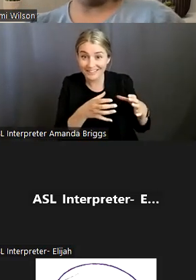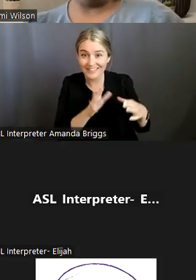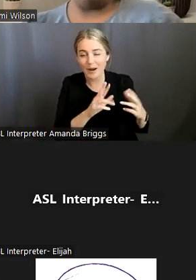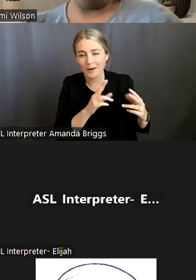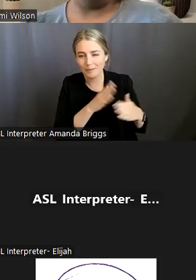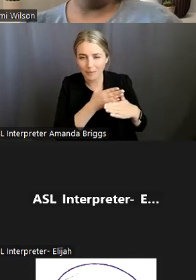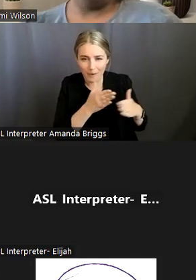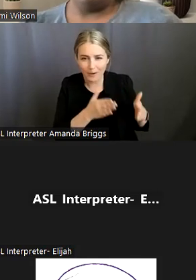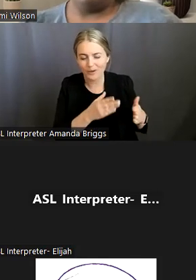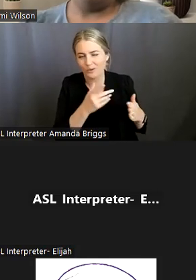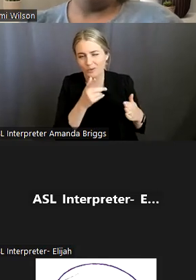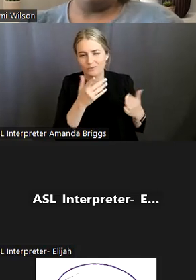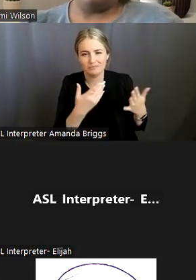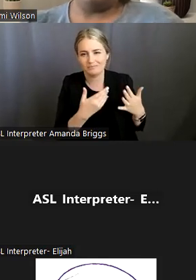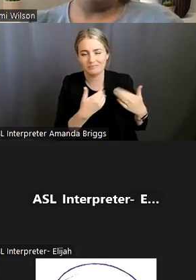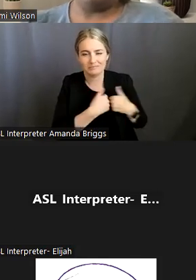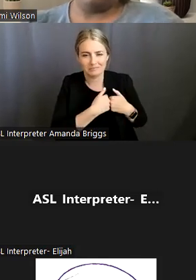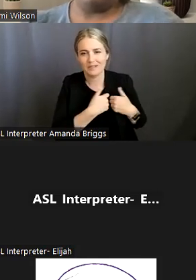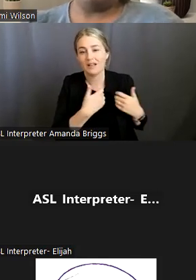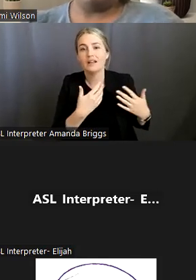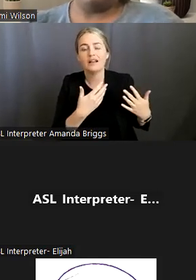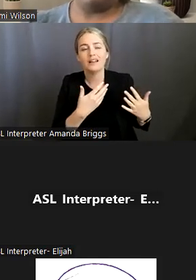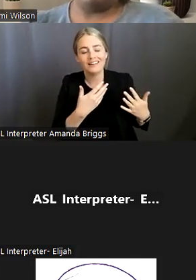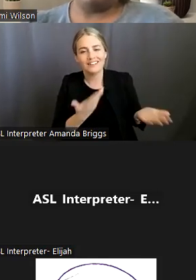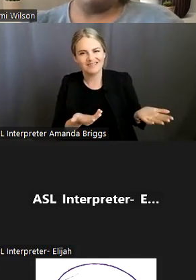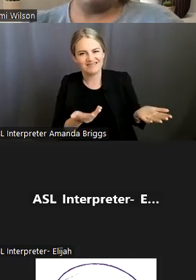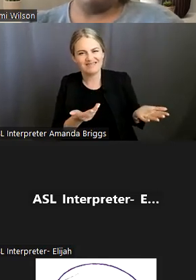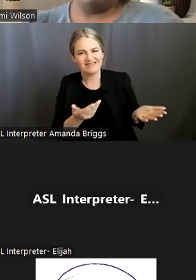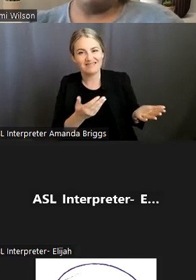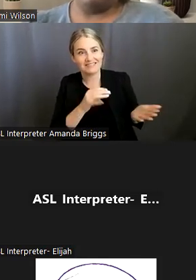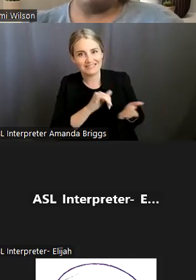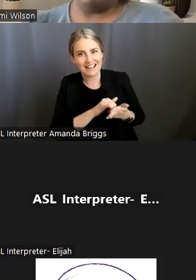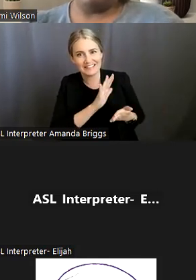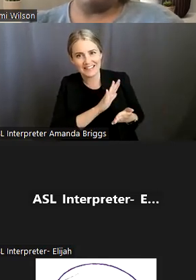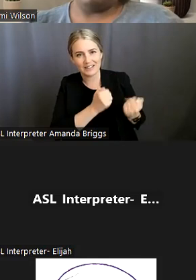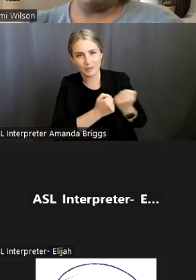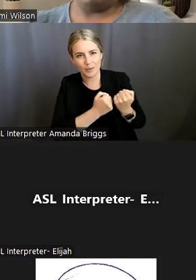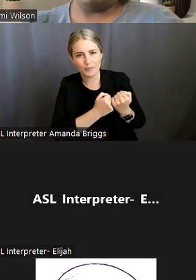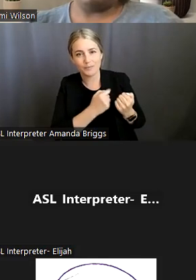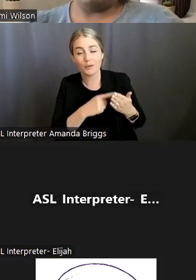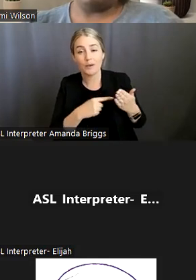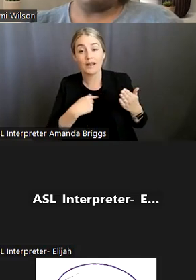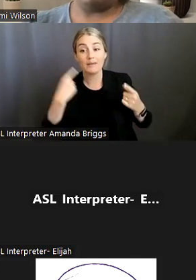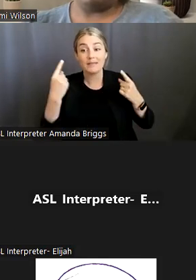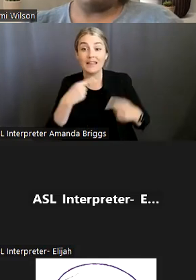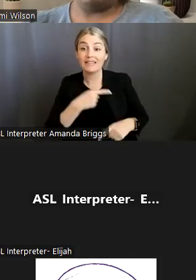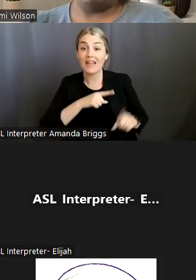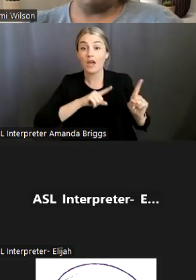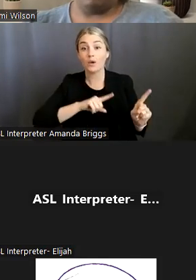And so really, how to find that. And so what I'm thinking about, you know, like yeah, they can go to treatment and stuff like that.